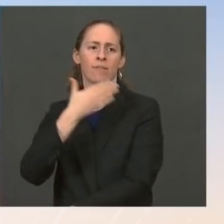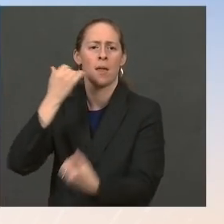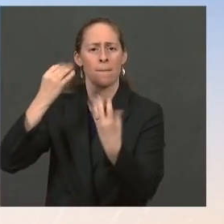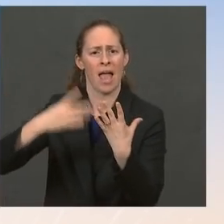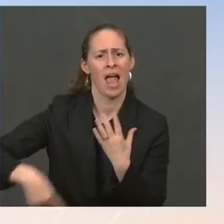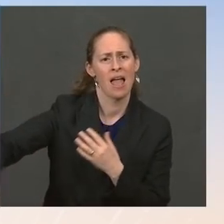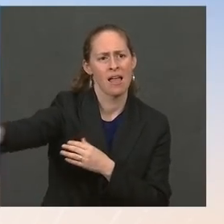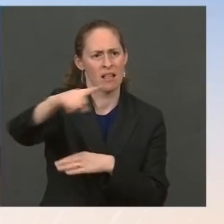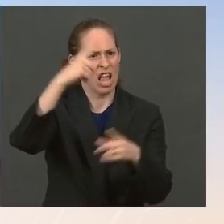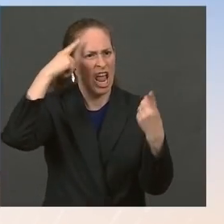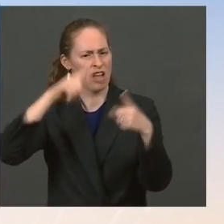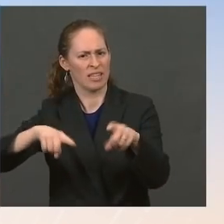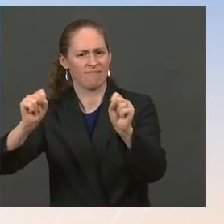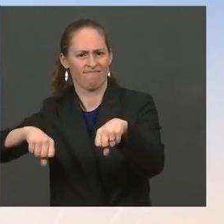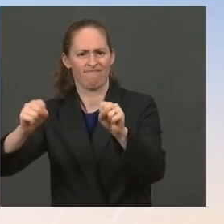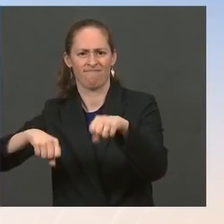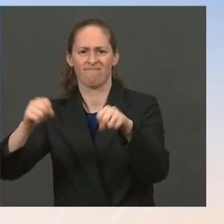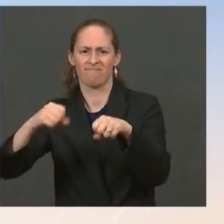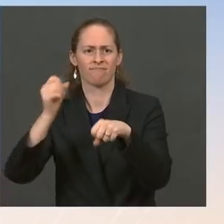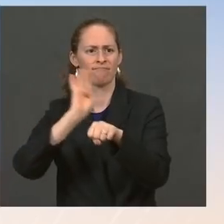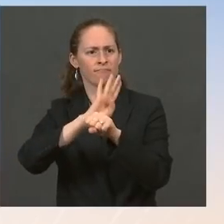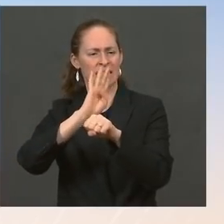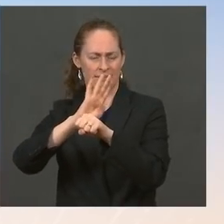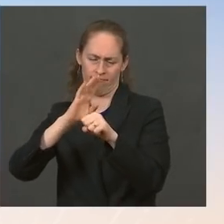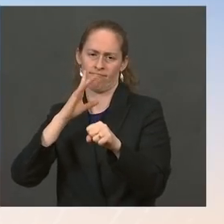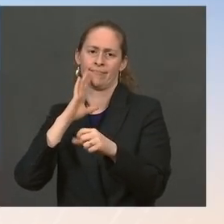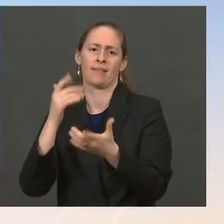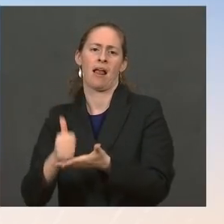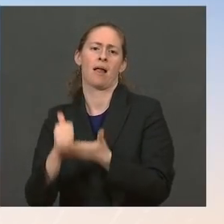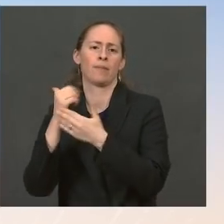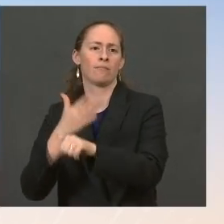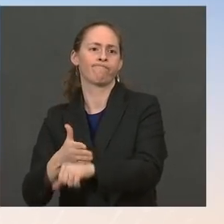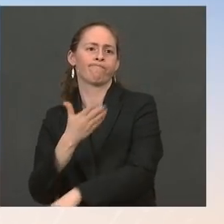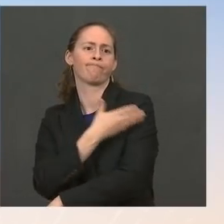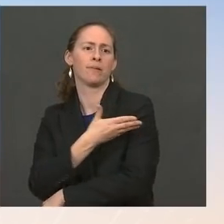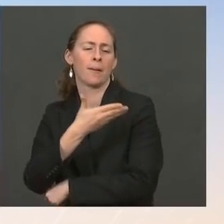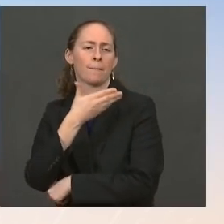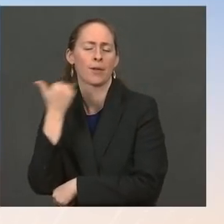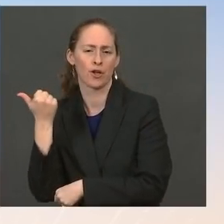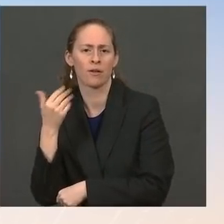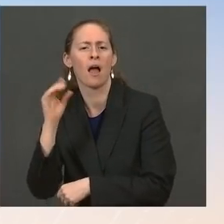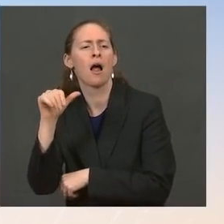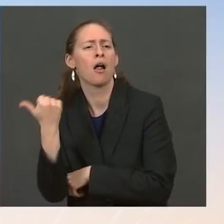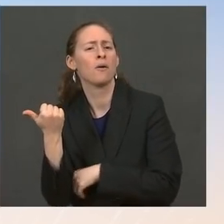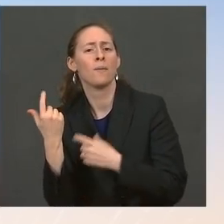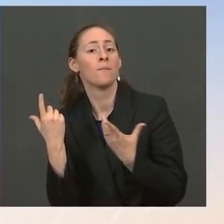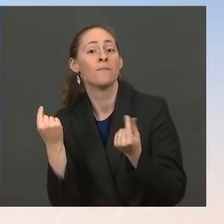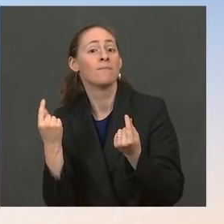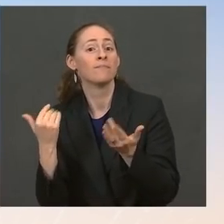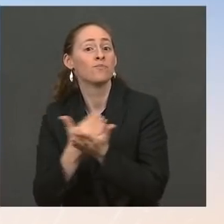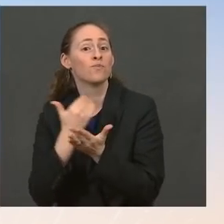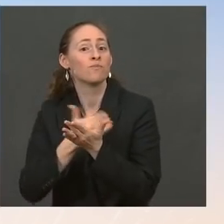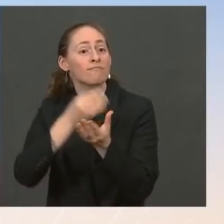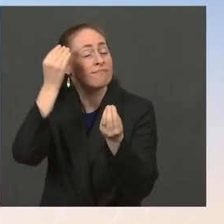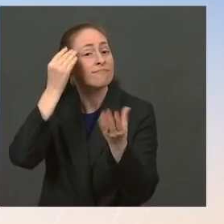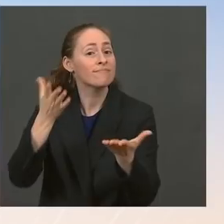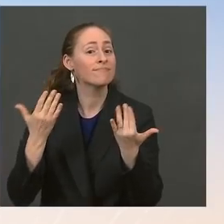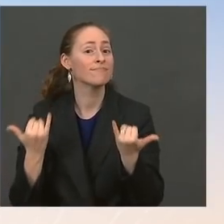which is a big step forward. Just another little update of something happening here today. Today, first week in the job,